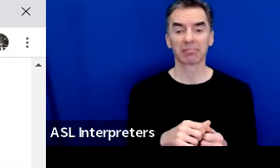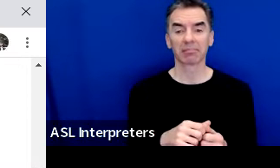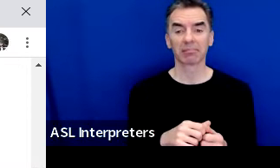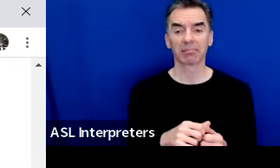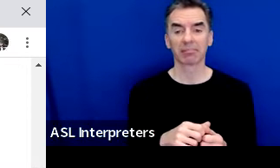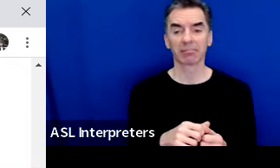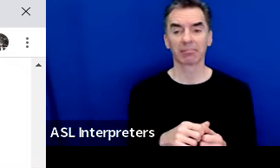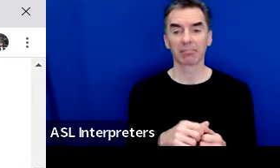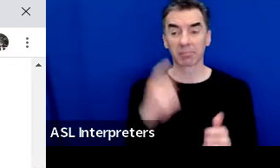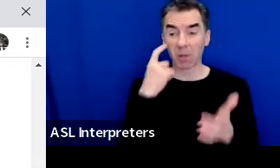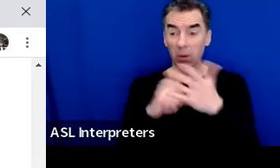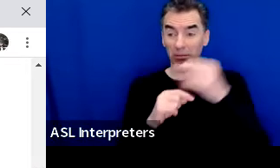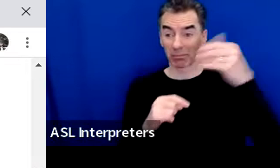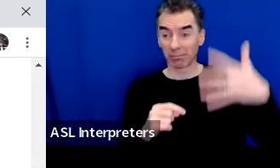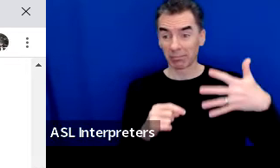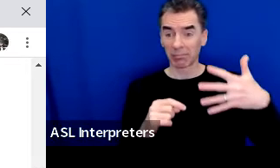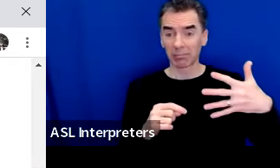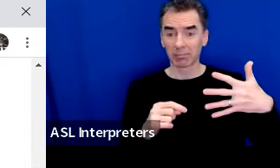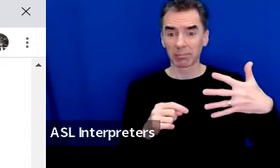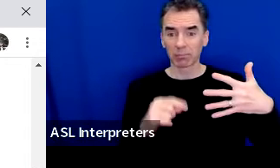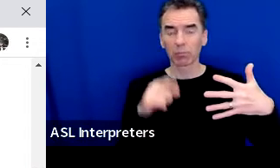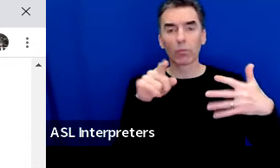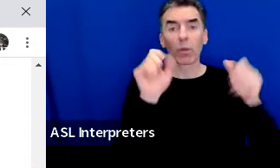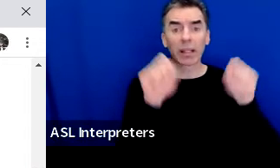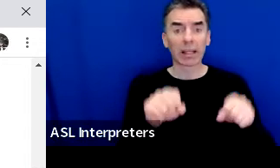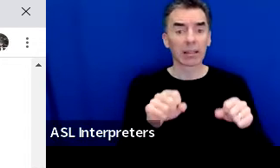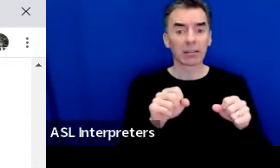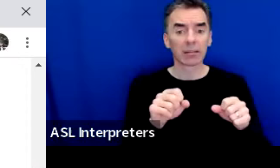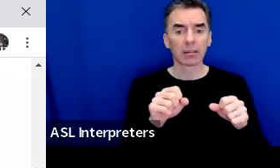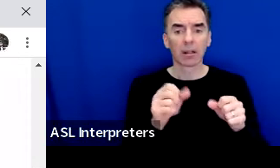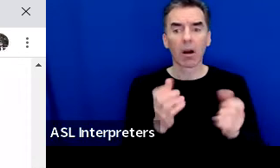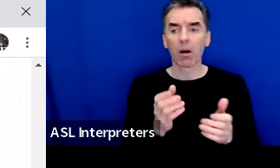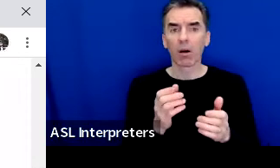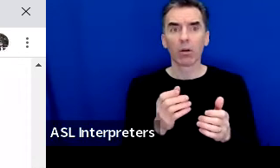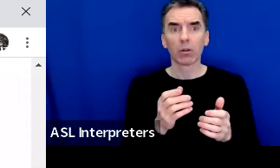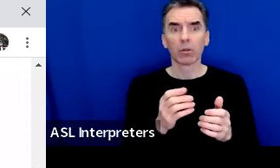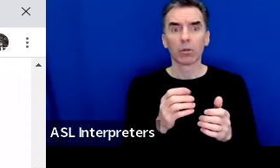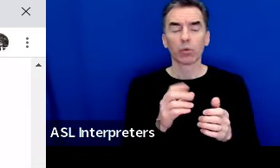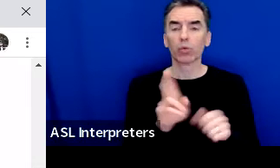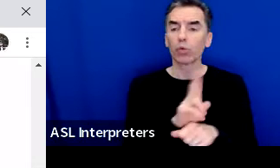Yeah, exactly, you can set it to choose your questions instead of one question. You can set it to choose for questions.